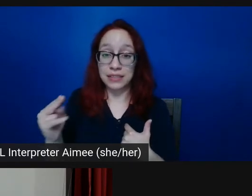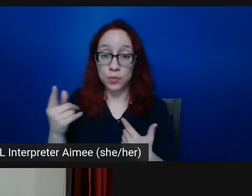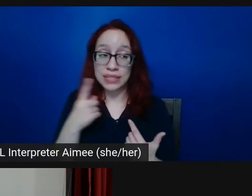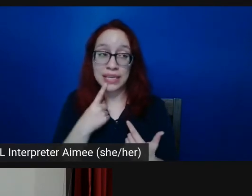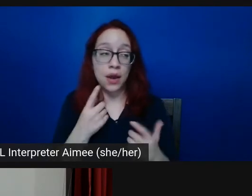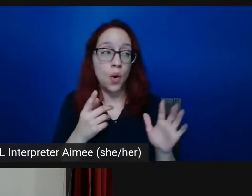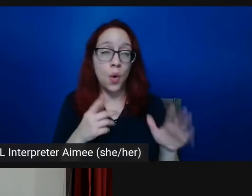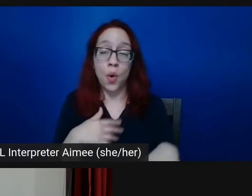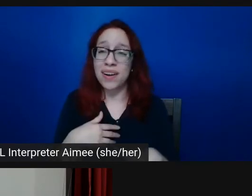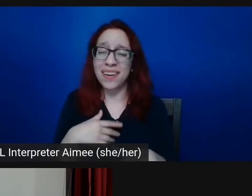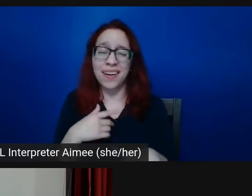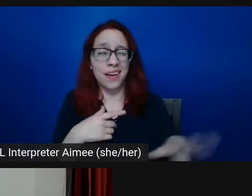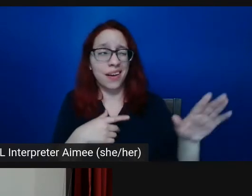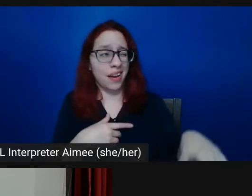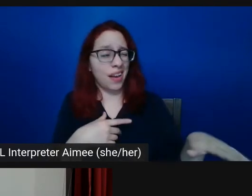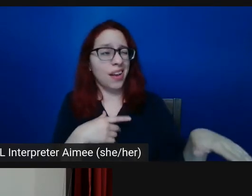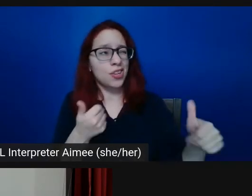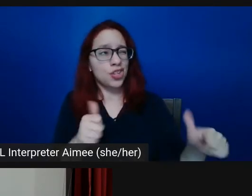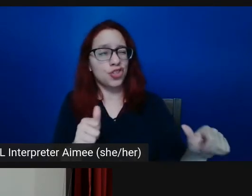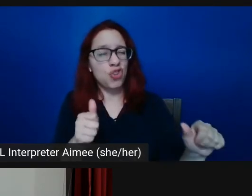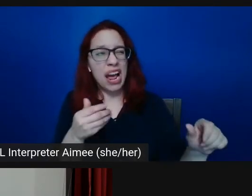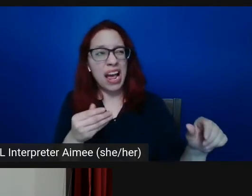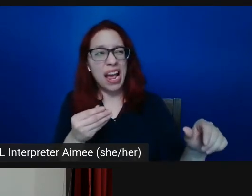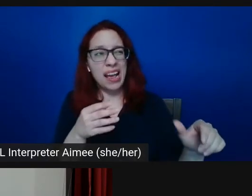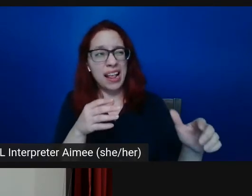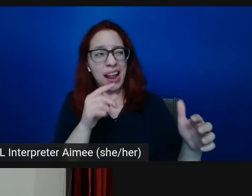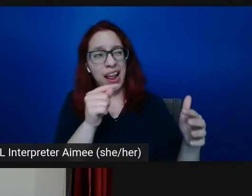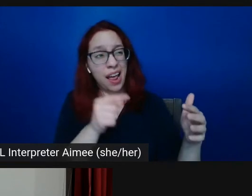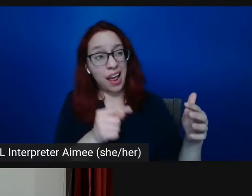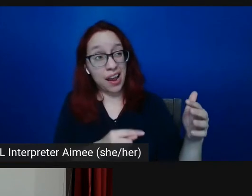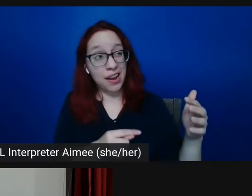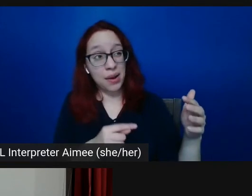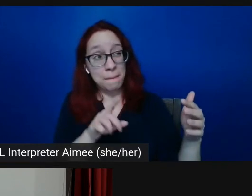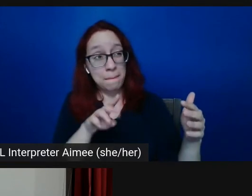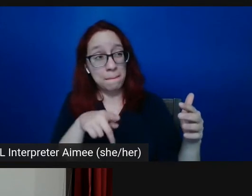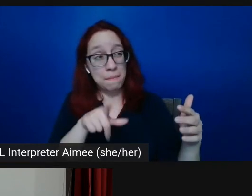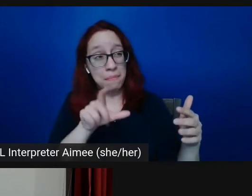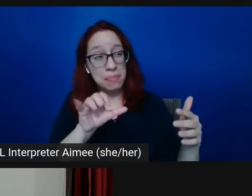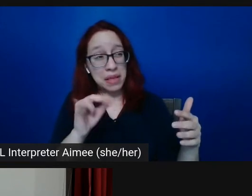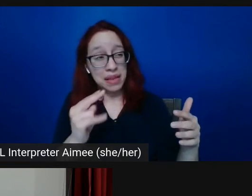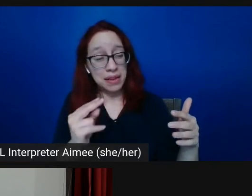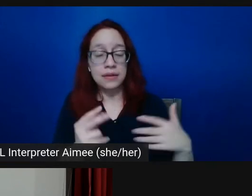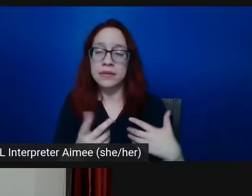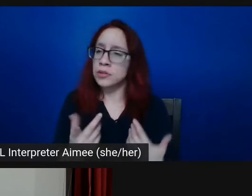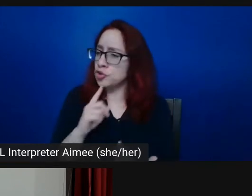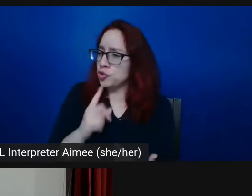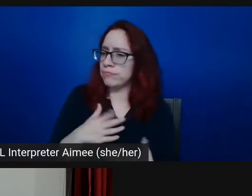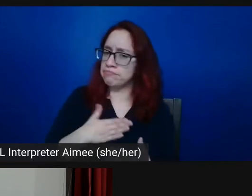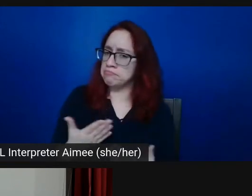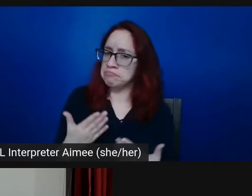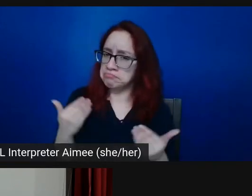"Graham you should be trying the such and such block plugin." Sure. I'll give it a go and I'll probably be looking